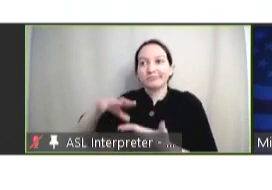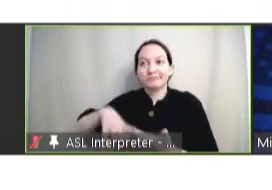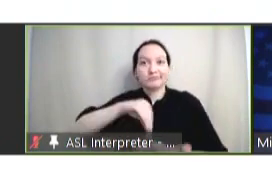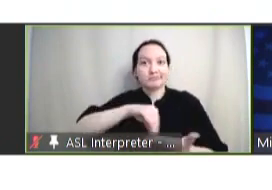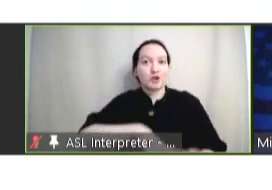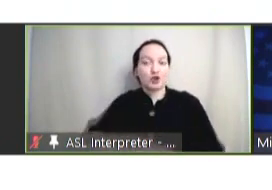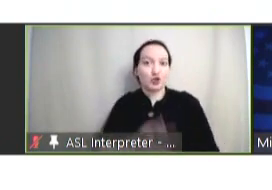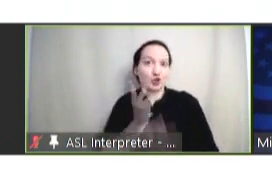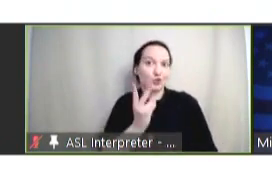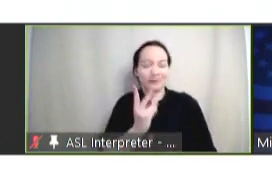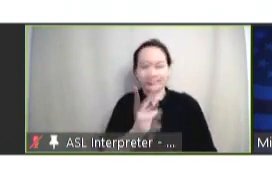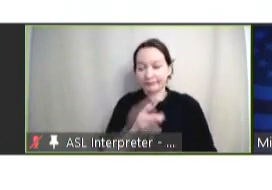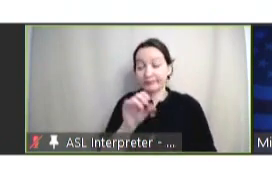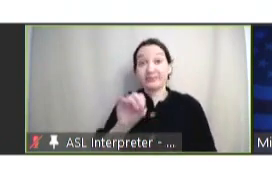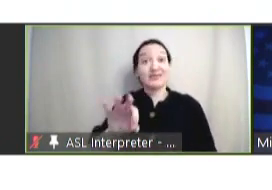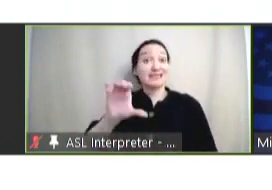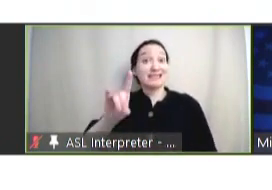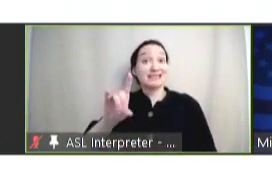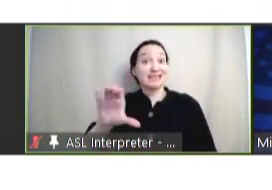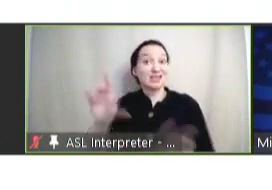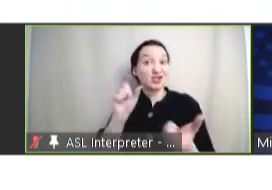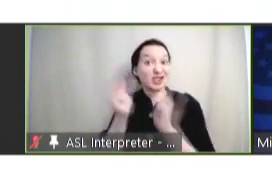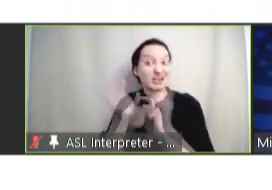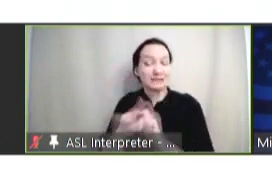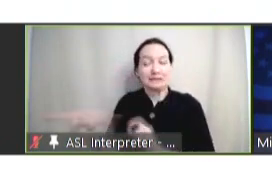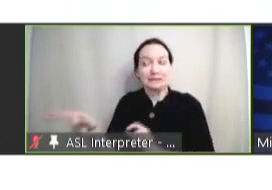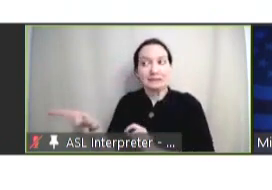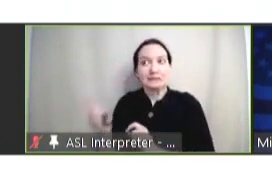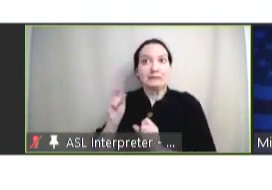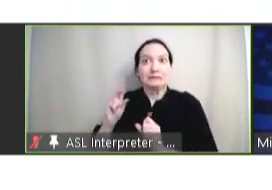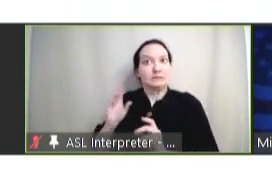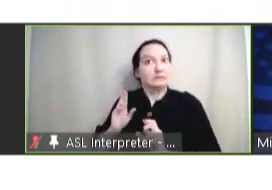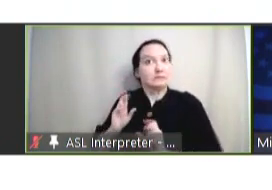think if CDC did change it, I think they'd get -- they'd hustle up and make sure that we'd have